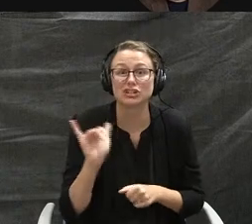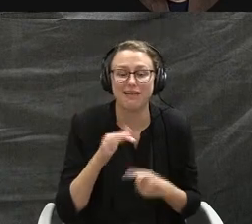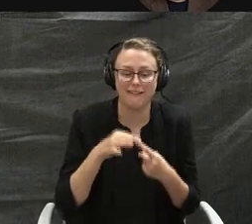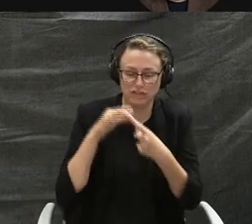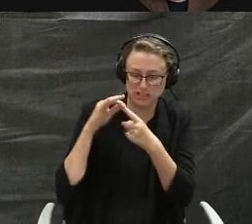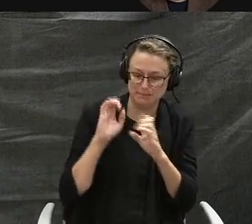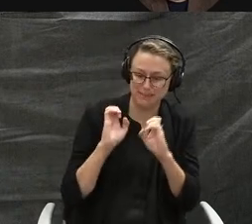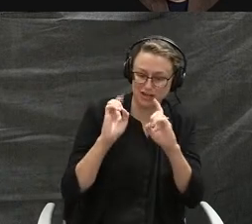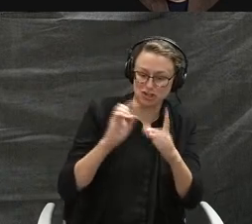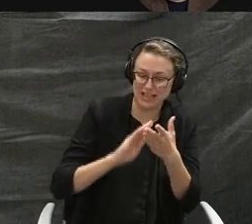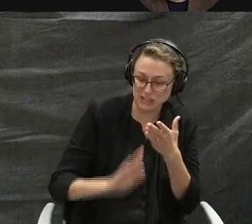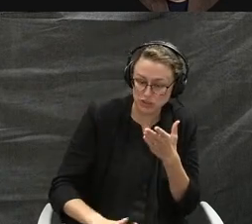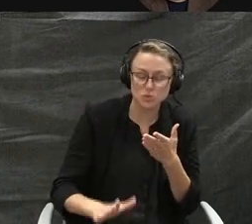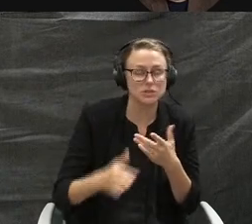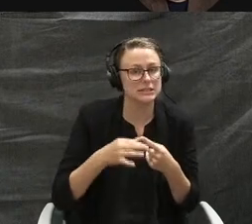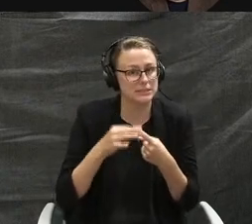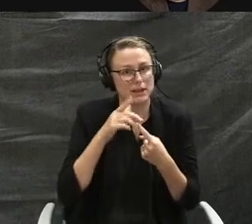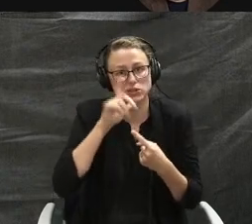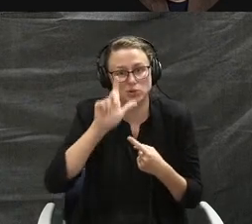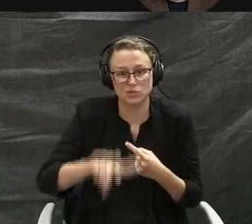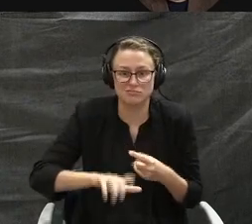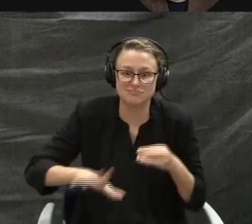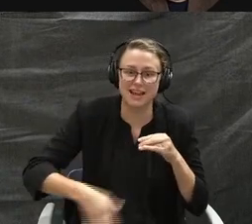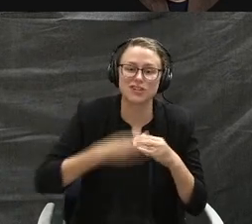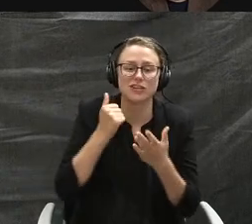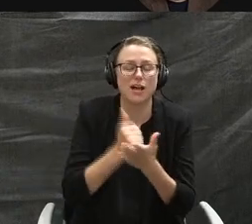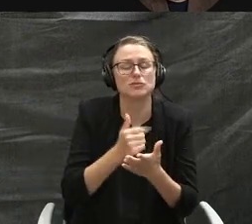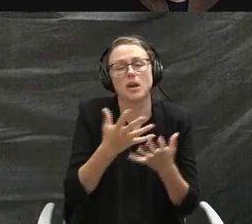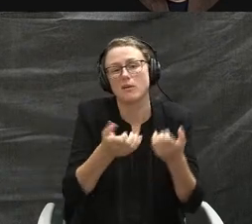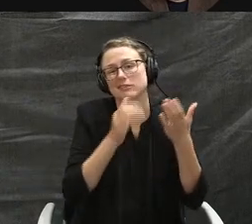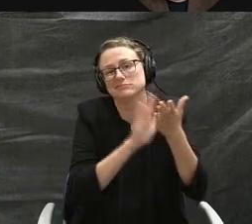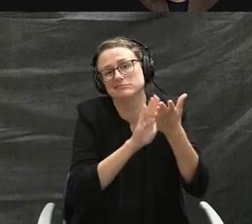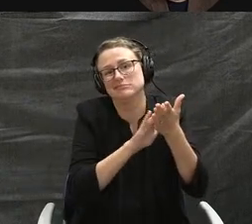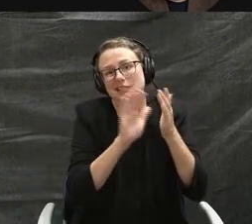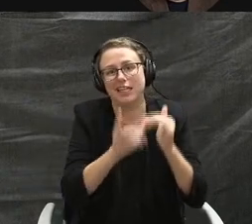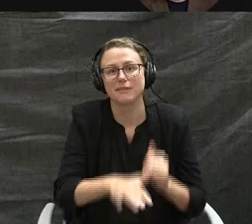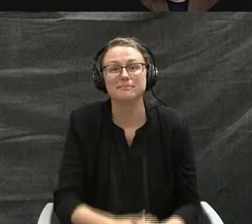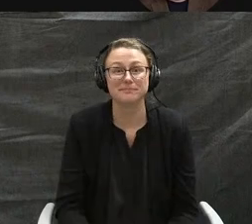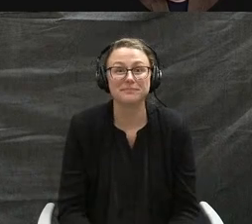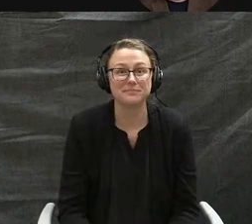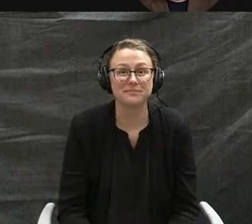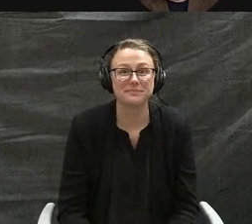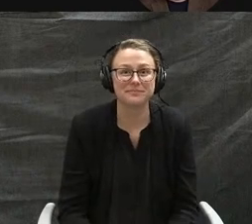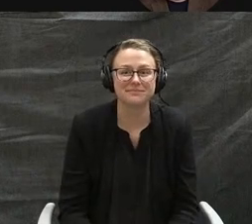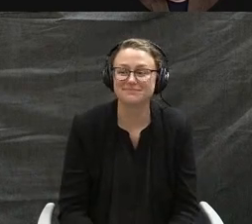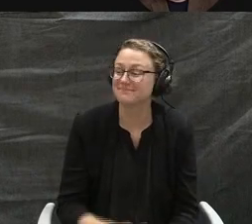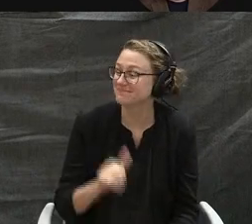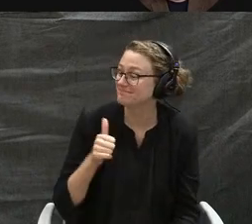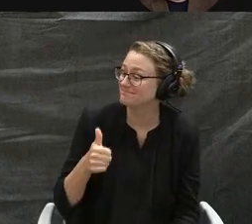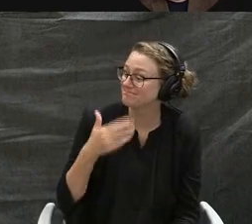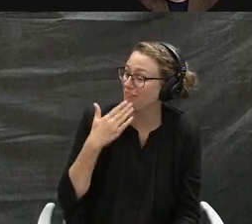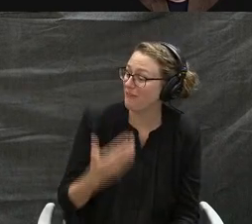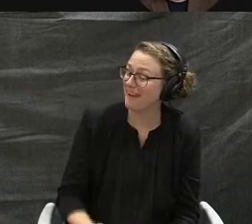that are special Ed students. Wanted. Great thank you for that update.